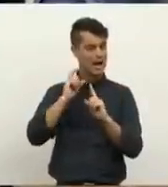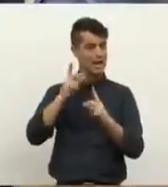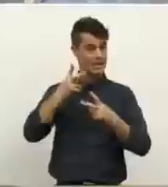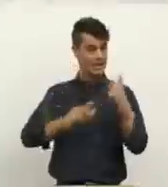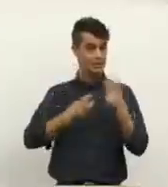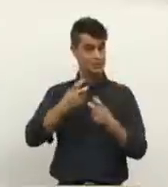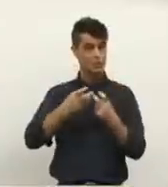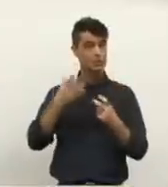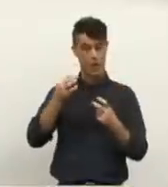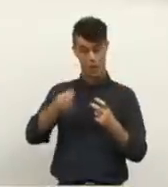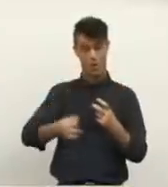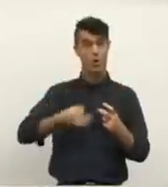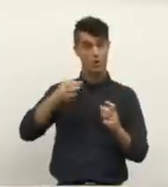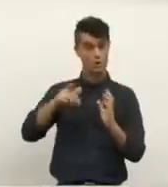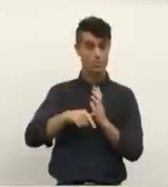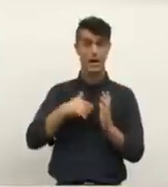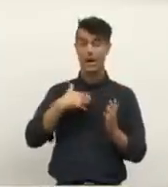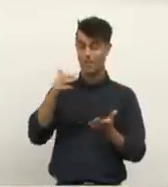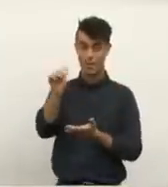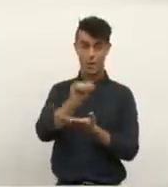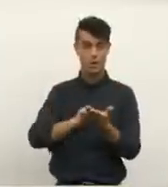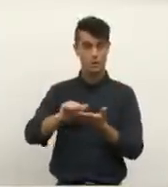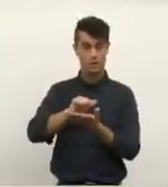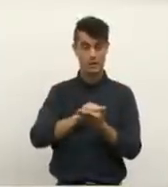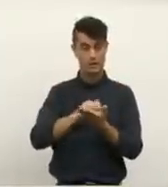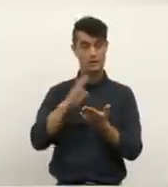It's not acceptable, and we're working on getting that better.